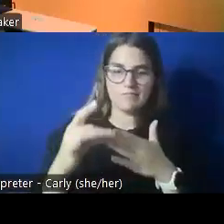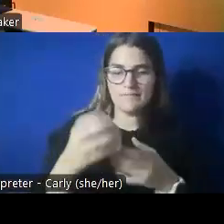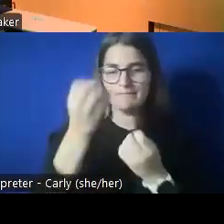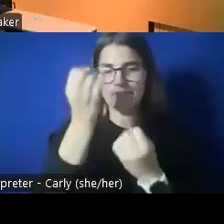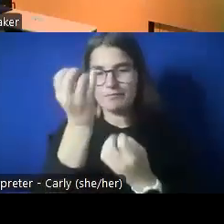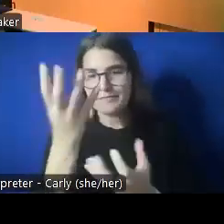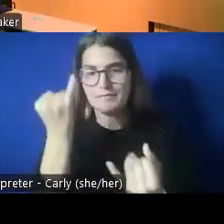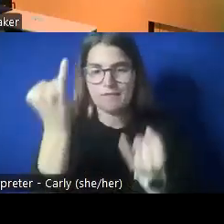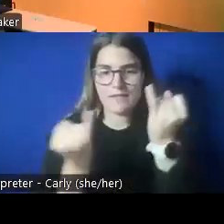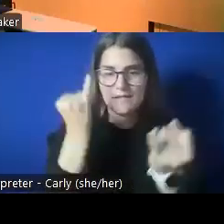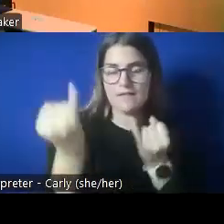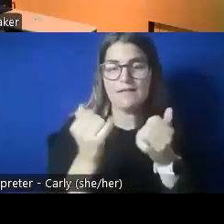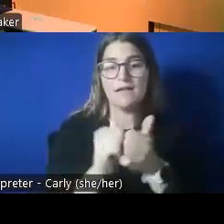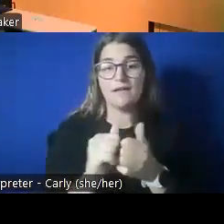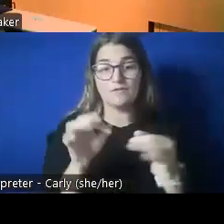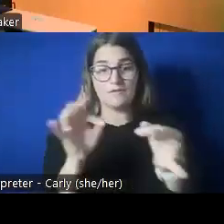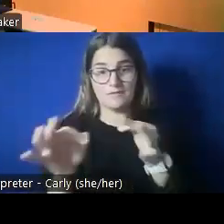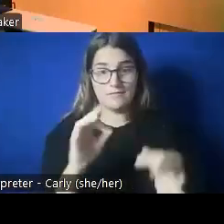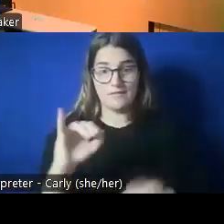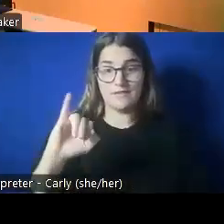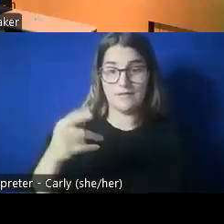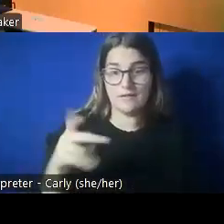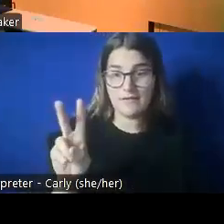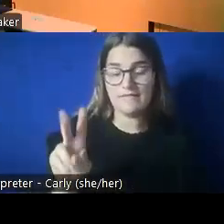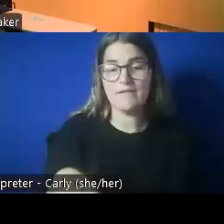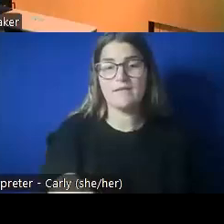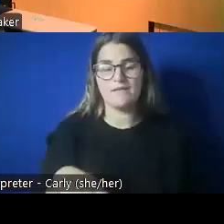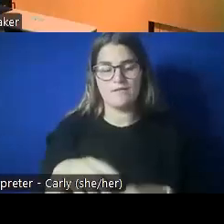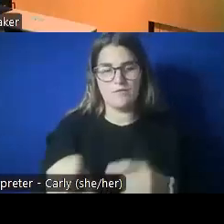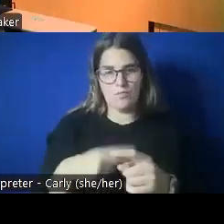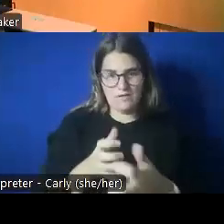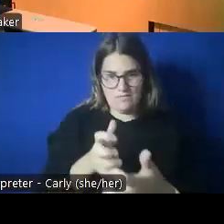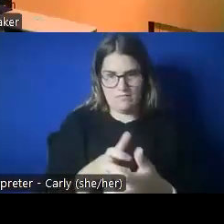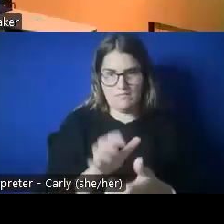for how to explain intimate partner violence at a developmentally appropriate level to a child